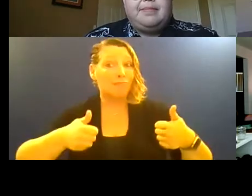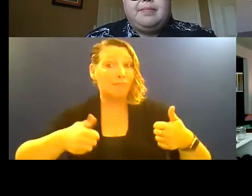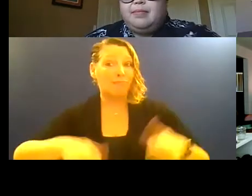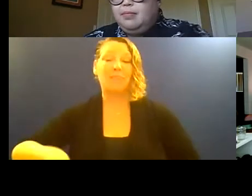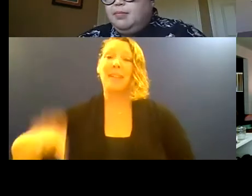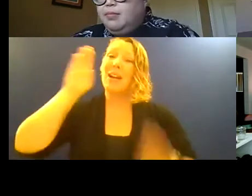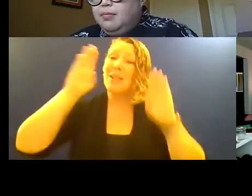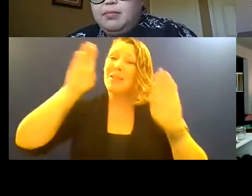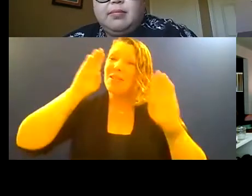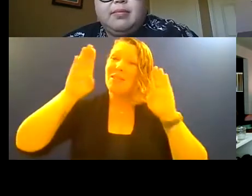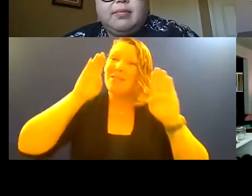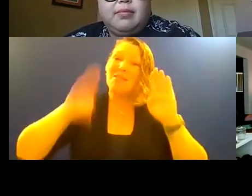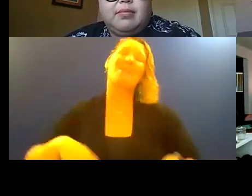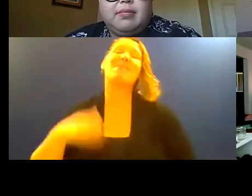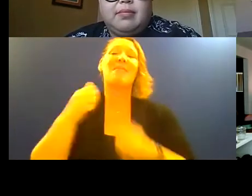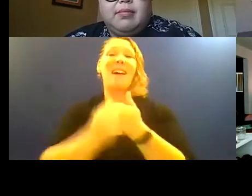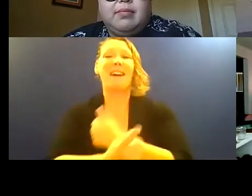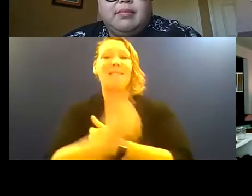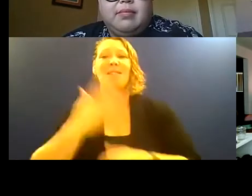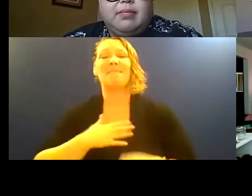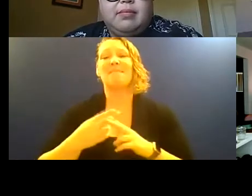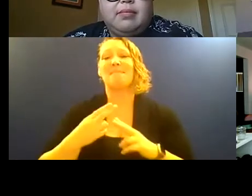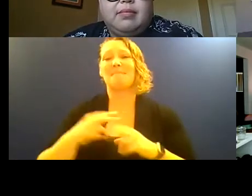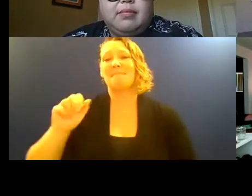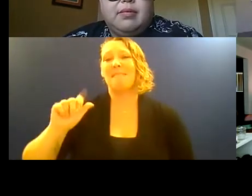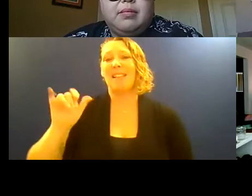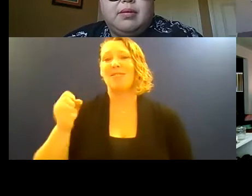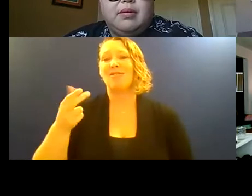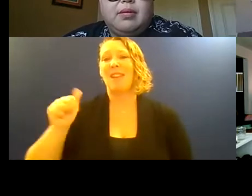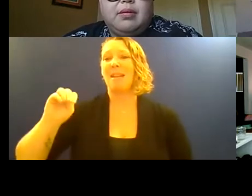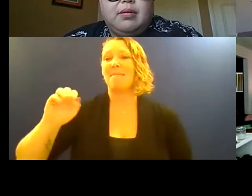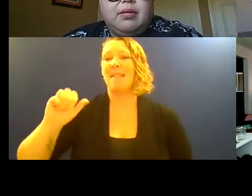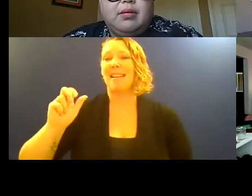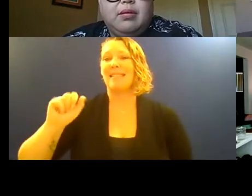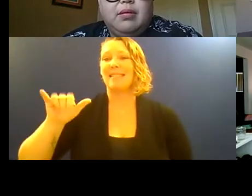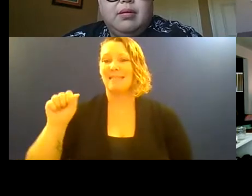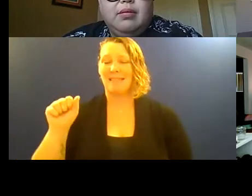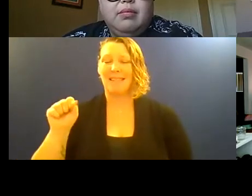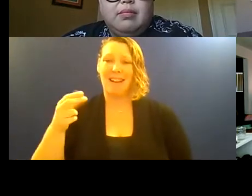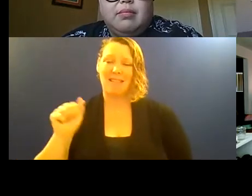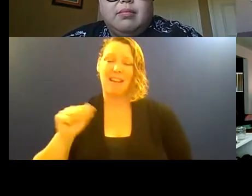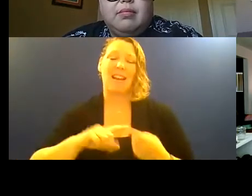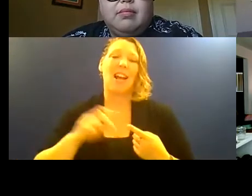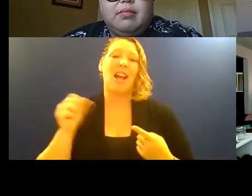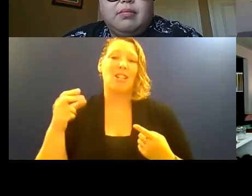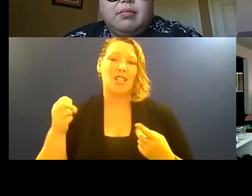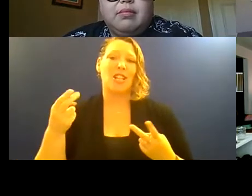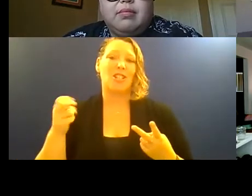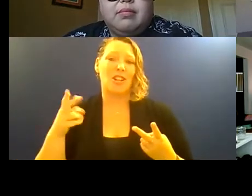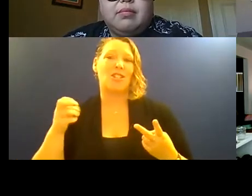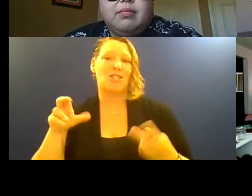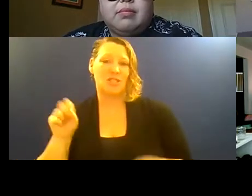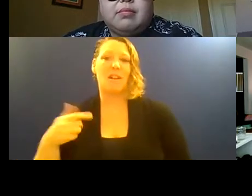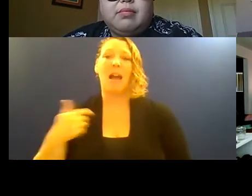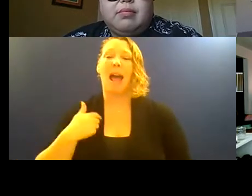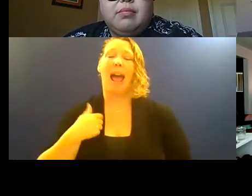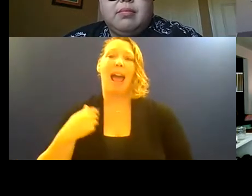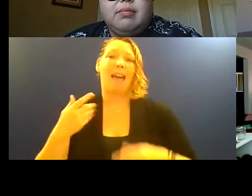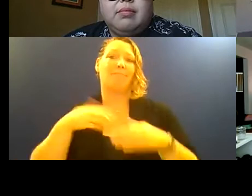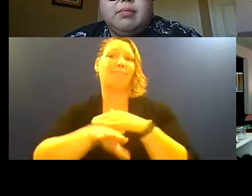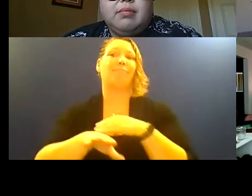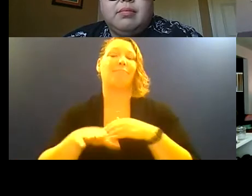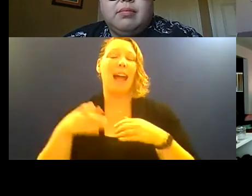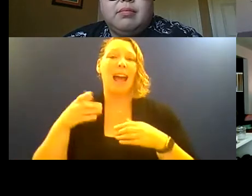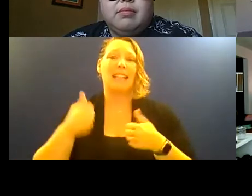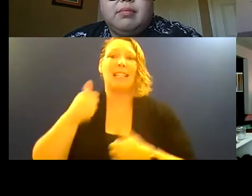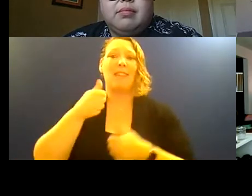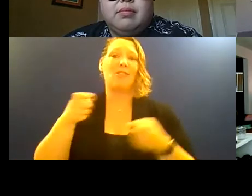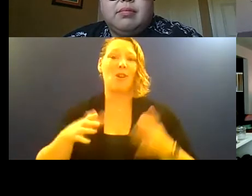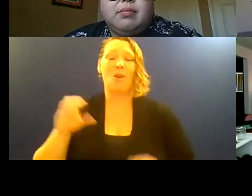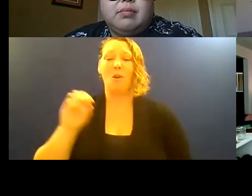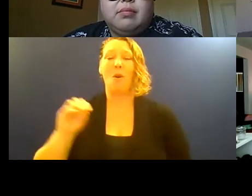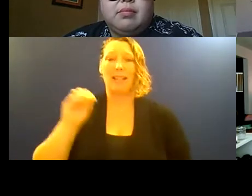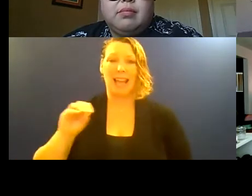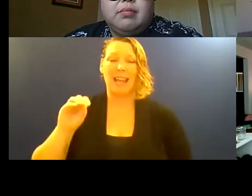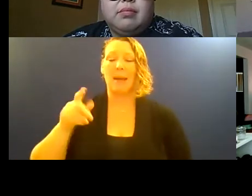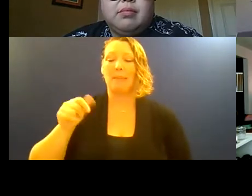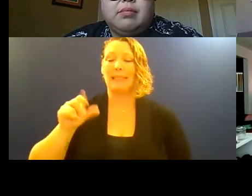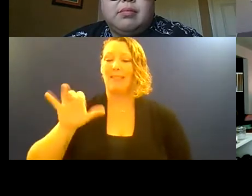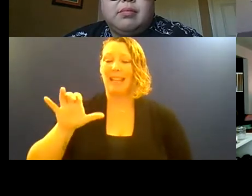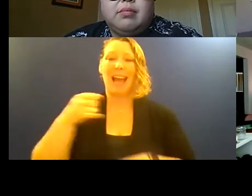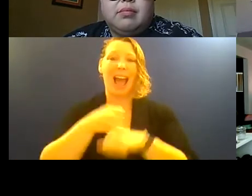Alyshia: Yeah sure, aloha mai kakuo. Hello everyone my name is Alyshia Macaysa my pronouns are she, her, hers. I'm the incoming executive director of the Oregon Pacific Islander Coalition.